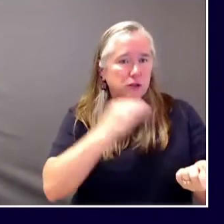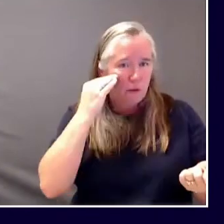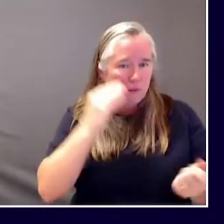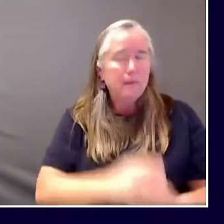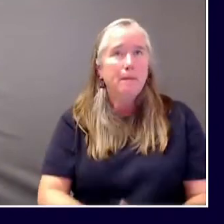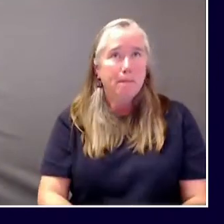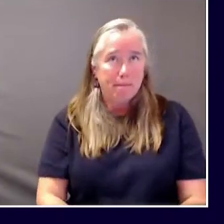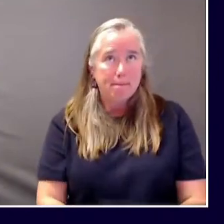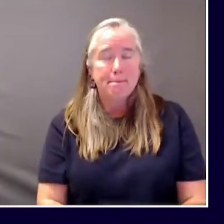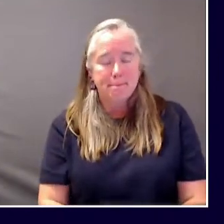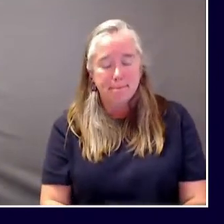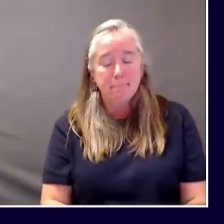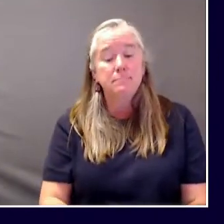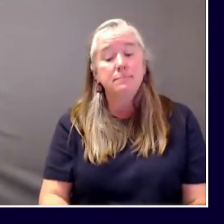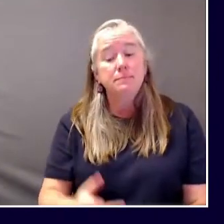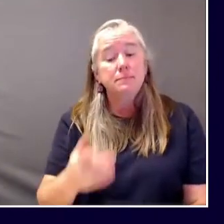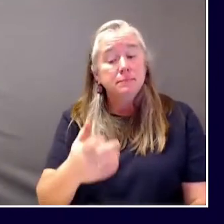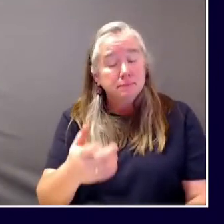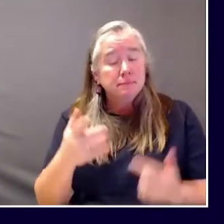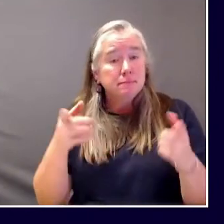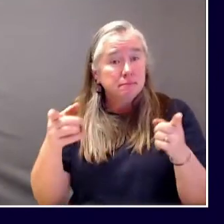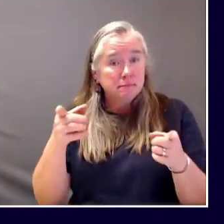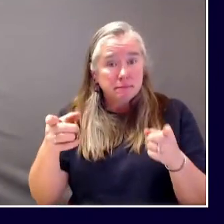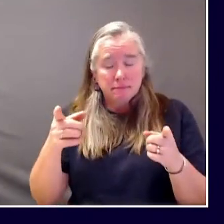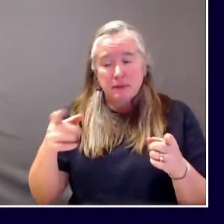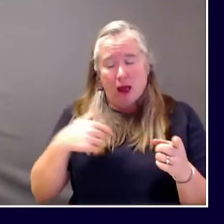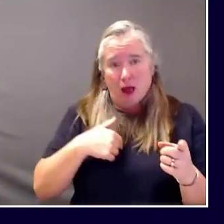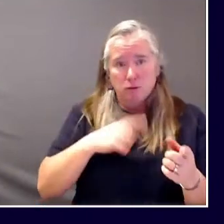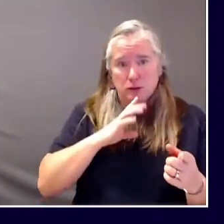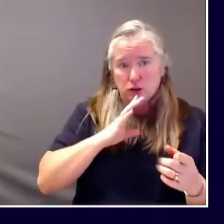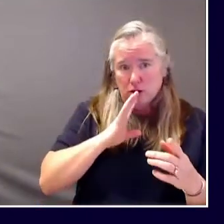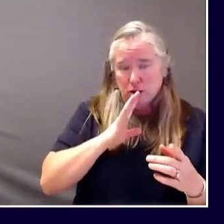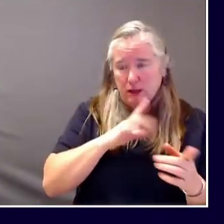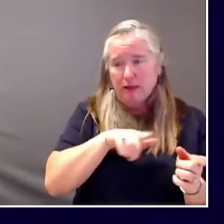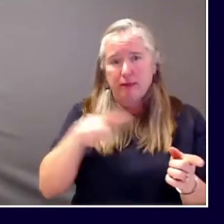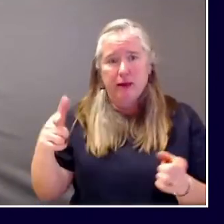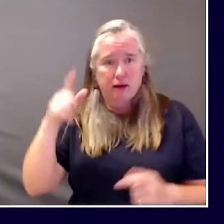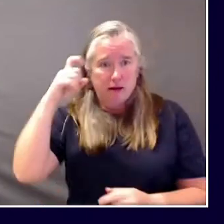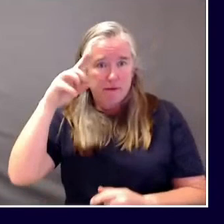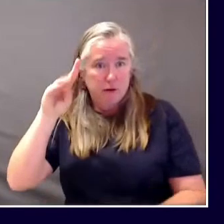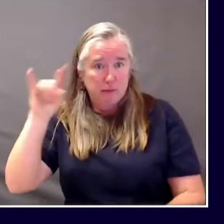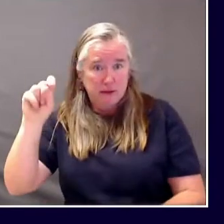well governor mills about what